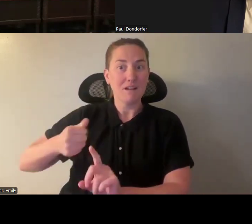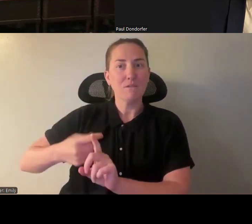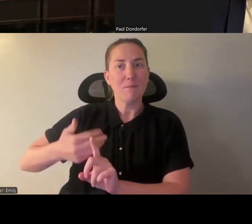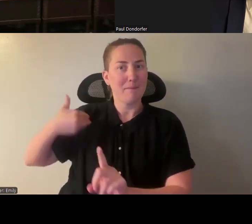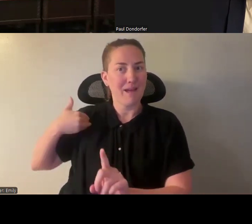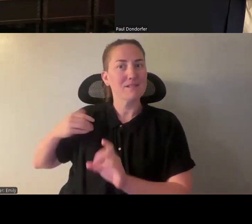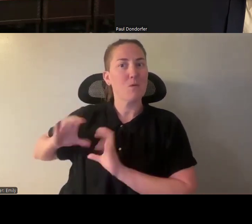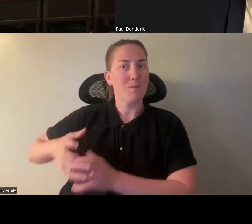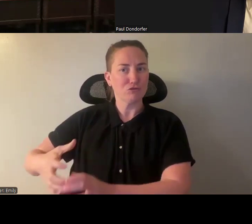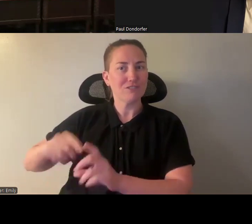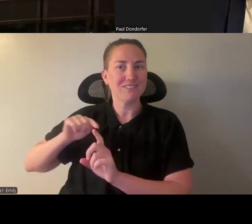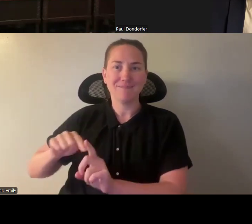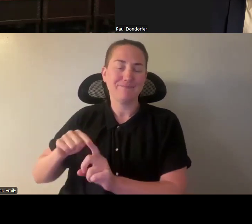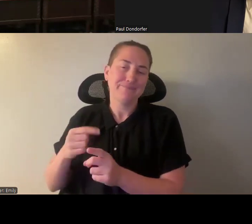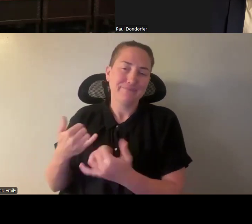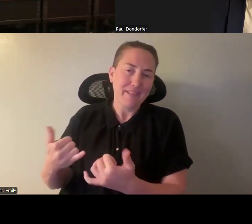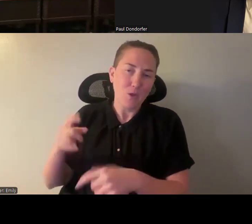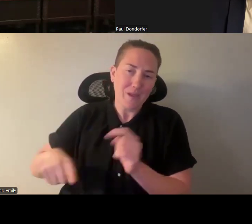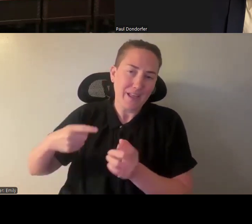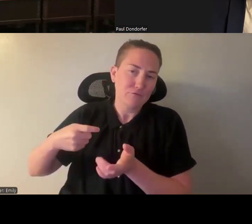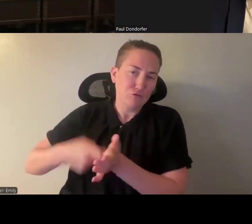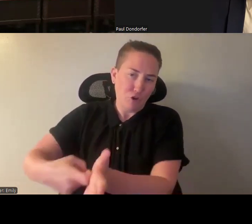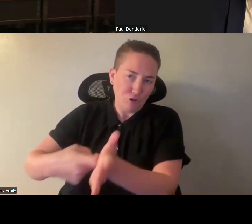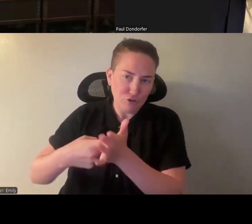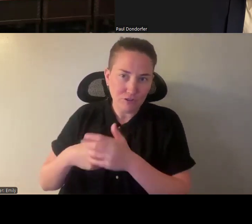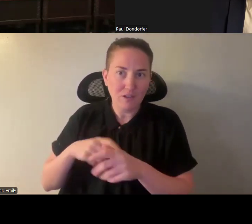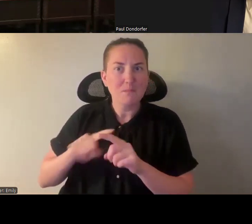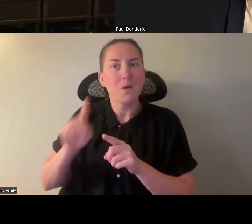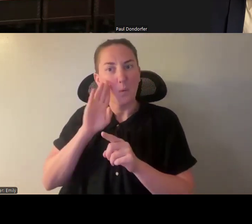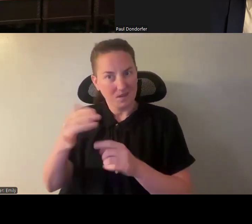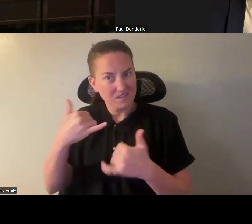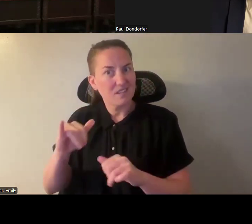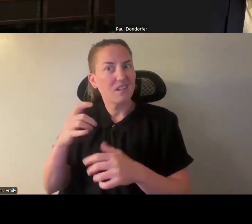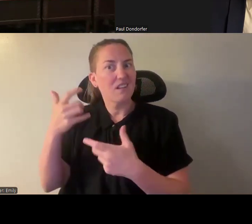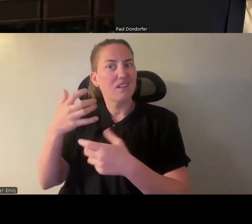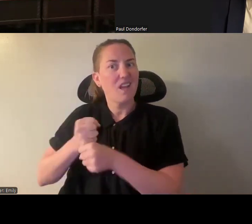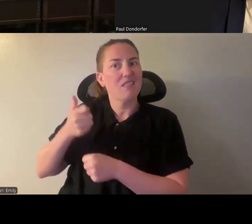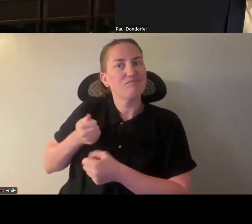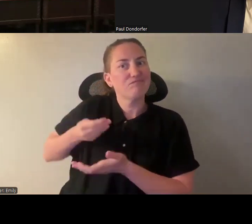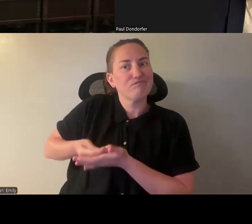that you're no longer able to charge but you will still be able to get commissions from the